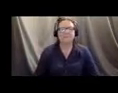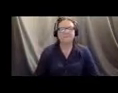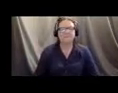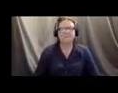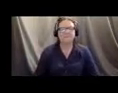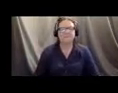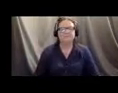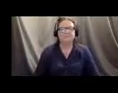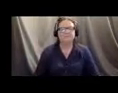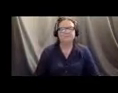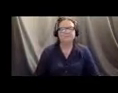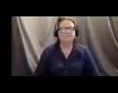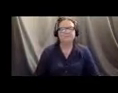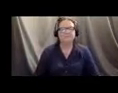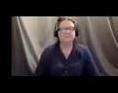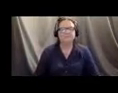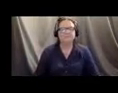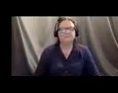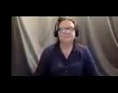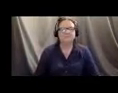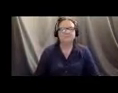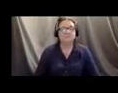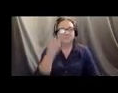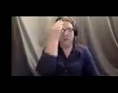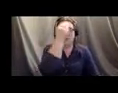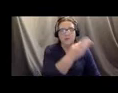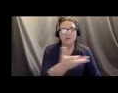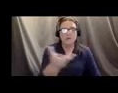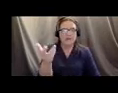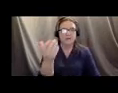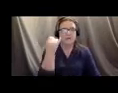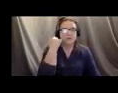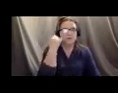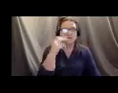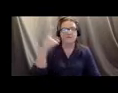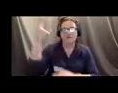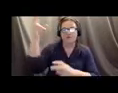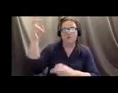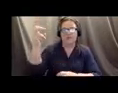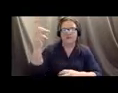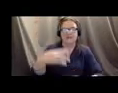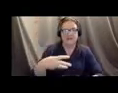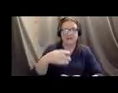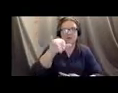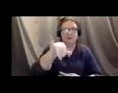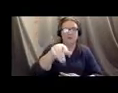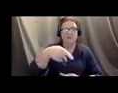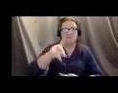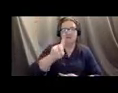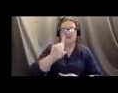I want to let everyone know if they would like to download that PDF file to their computers,